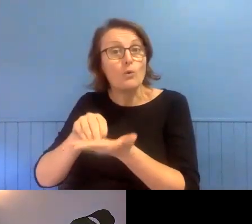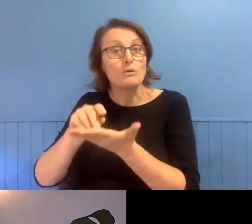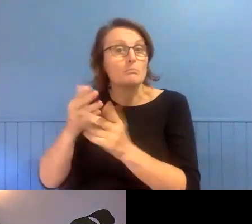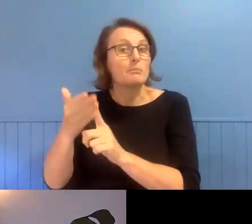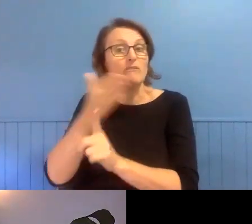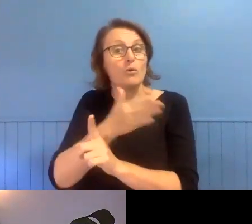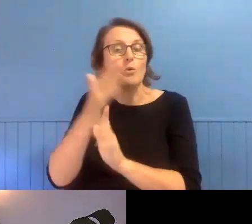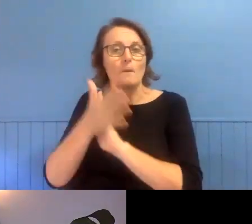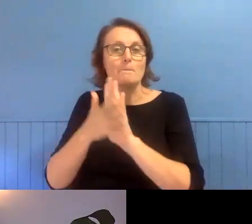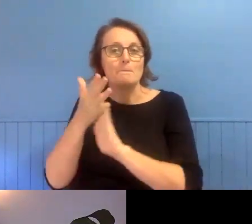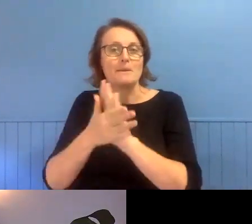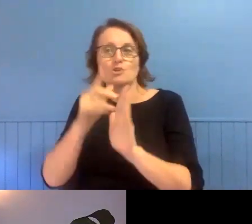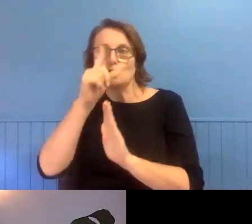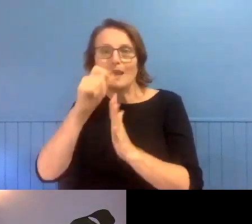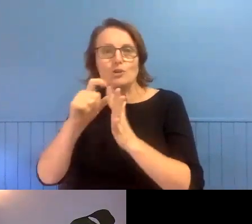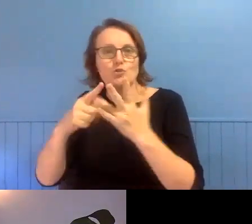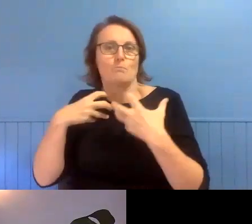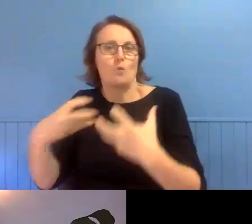possibilities and production possibilities. Live certainly is